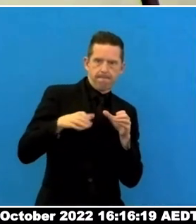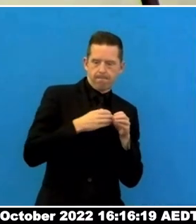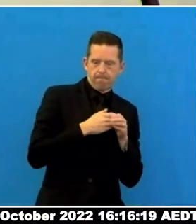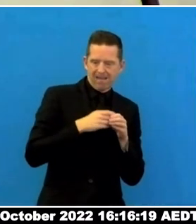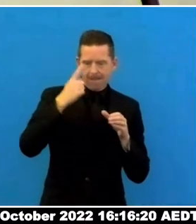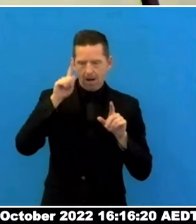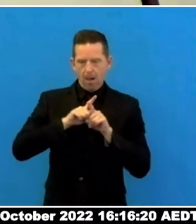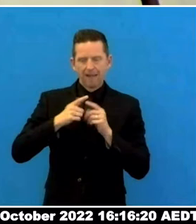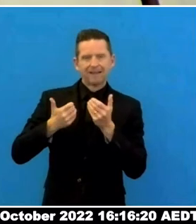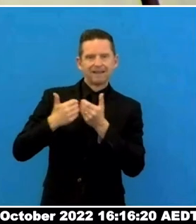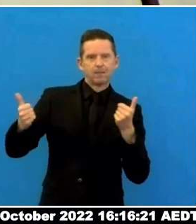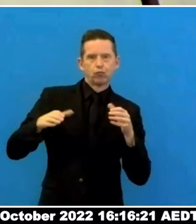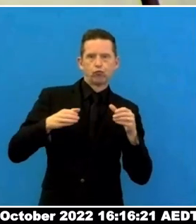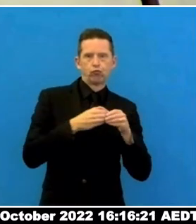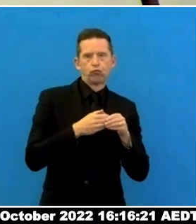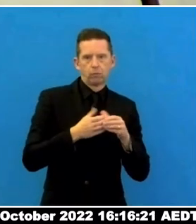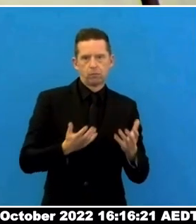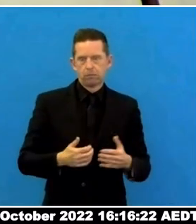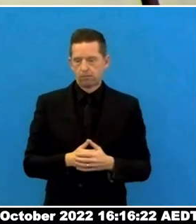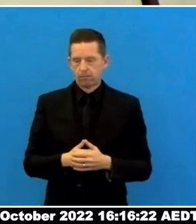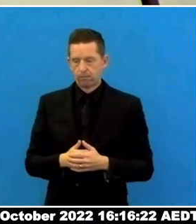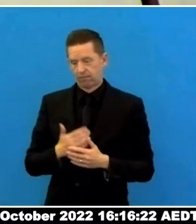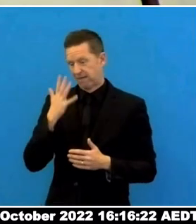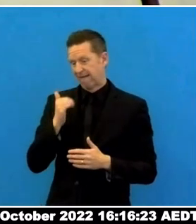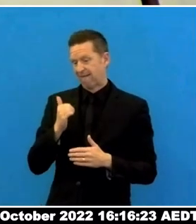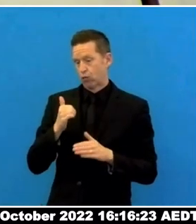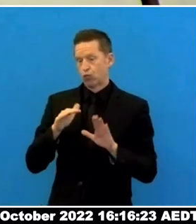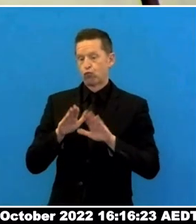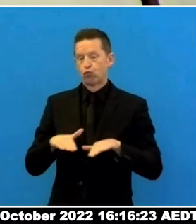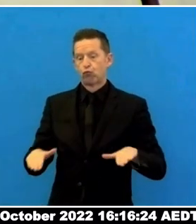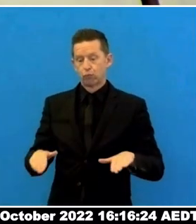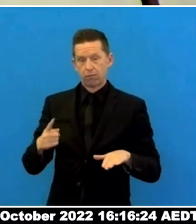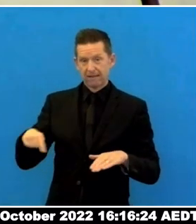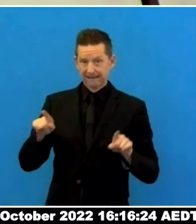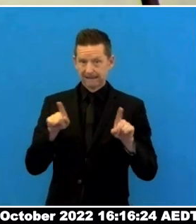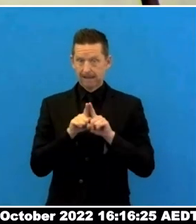Like, even like, you know, the children they are in same house,